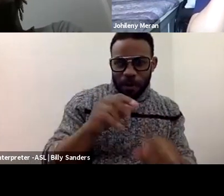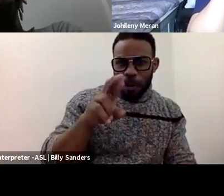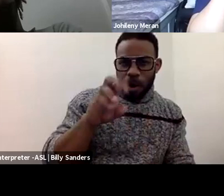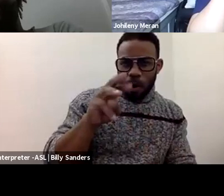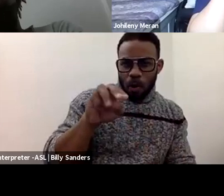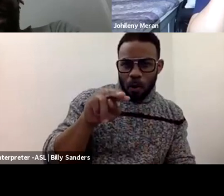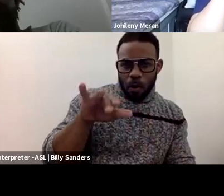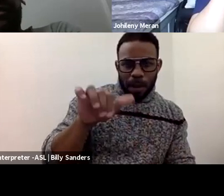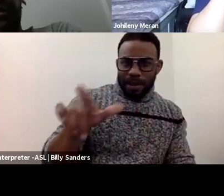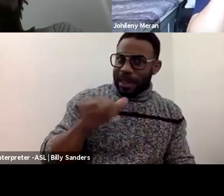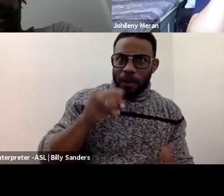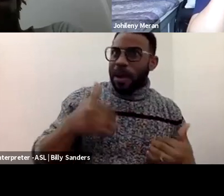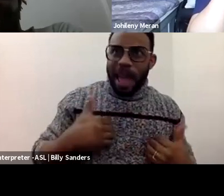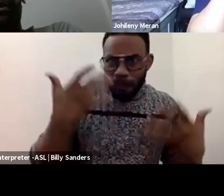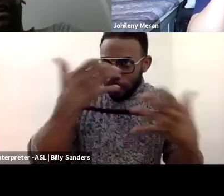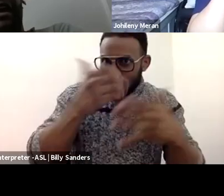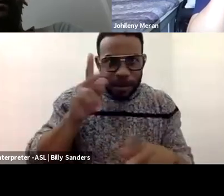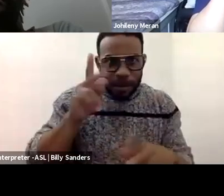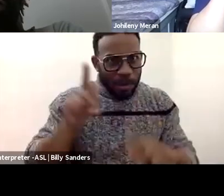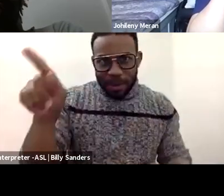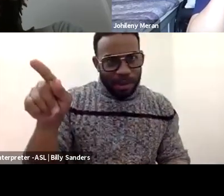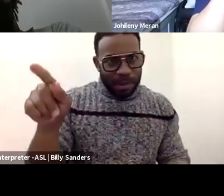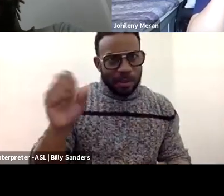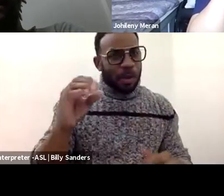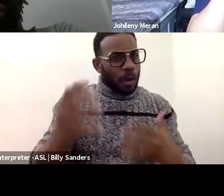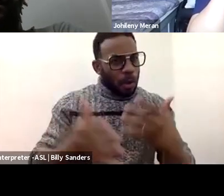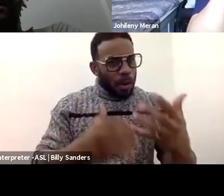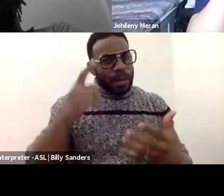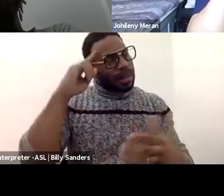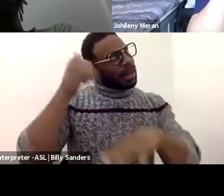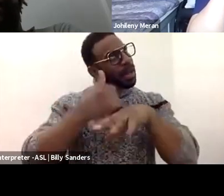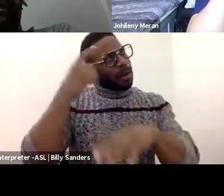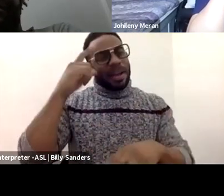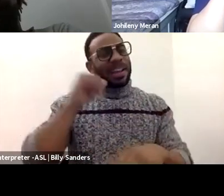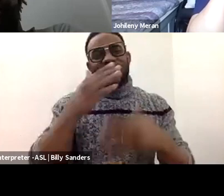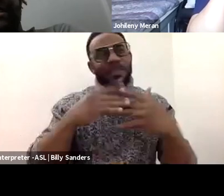Romania. They don't have dark skinned people there. So the context, it did not cross her